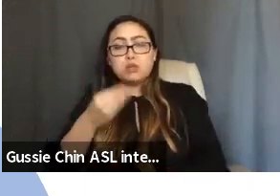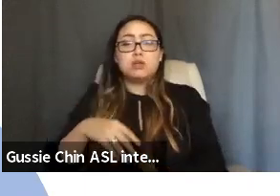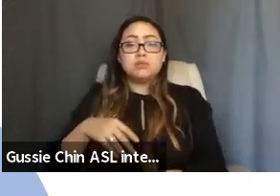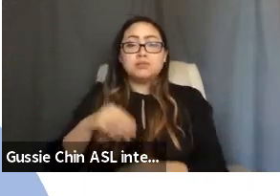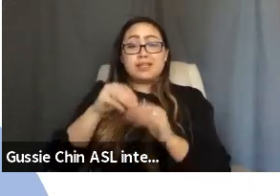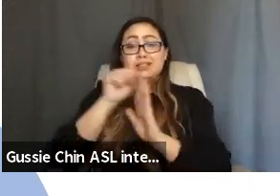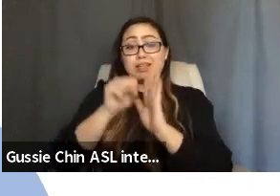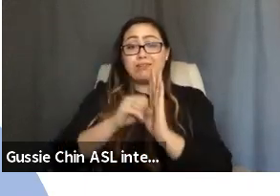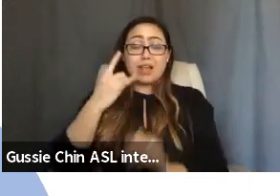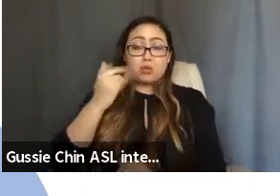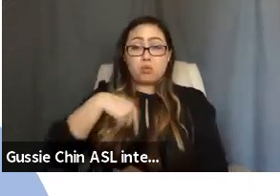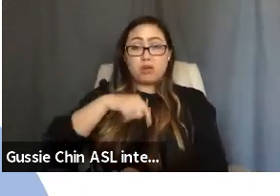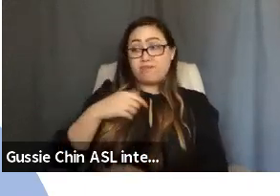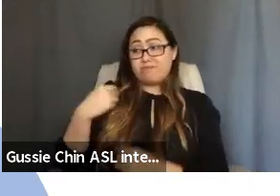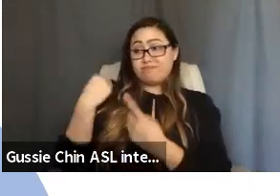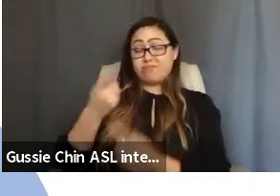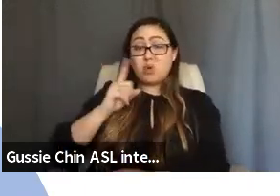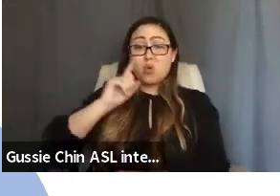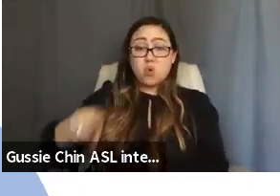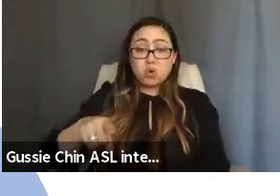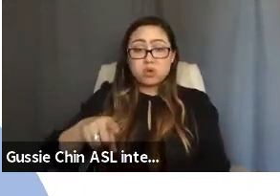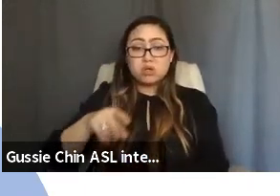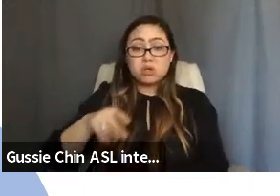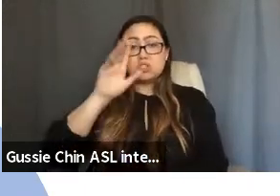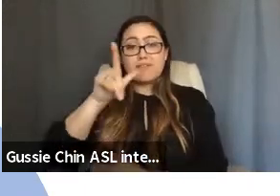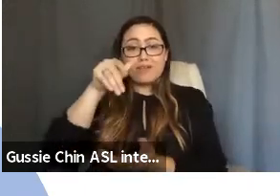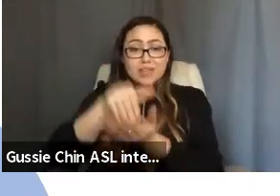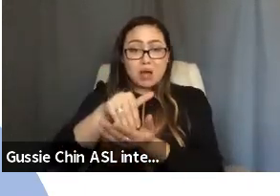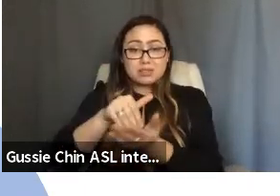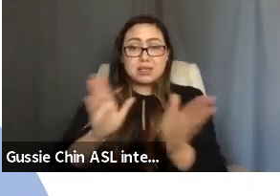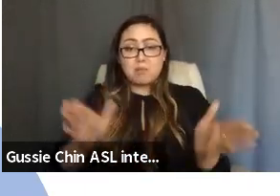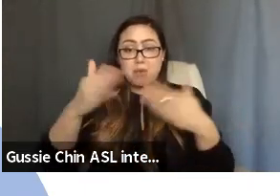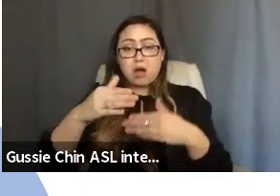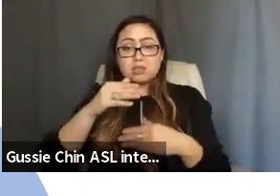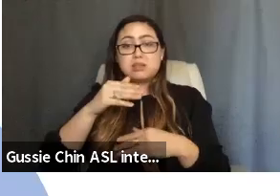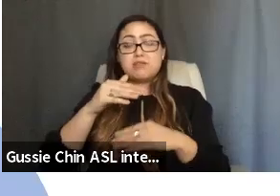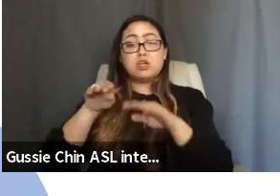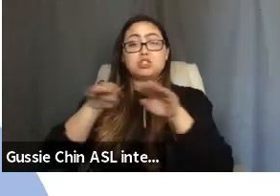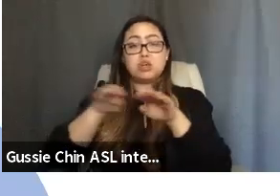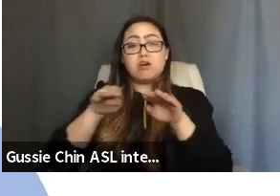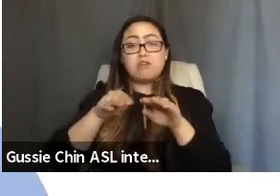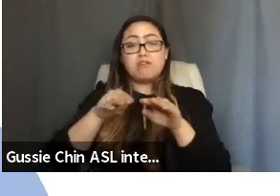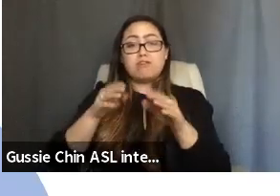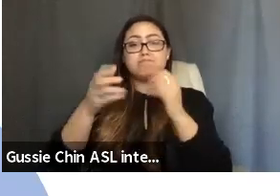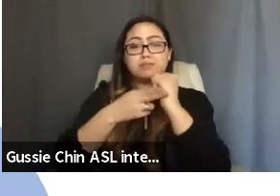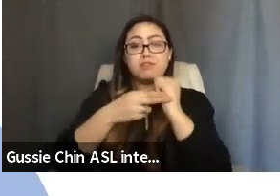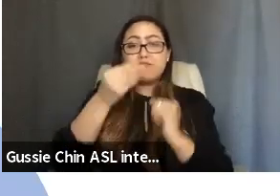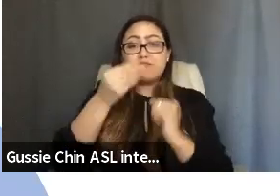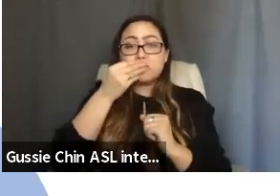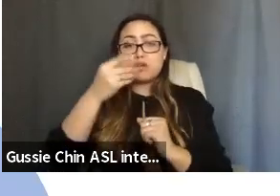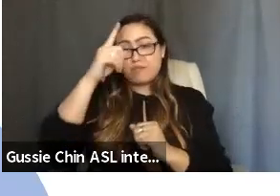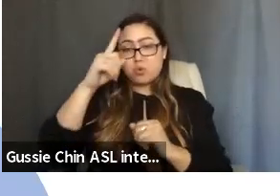foods for distribution to those who are food insecure and who are high risk and in isolation